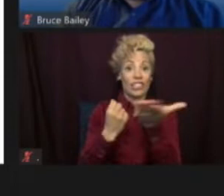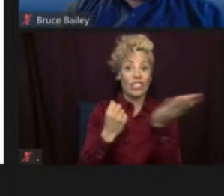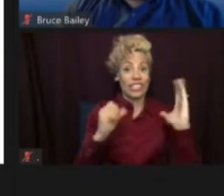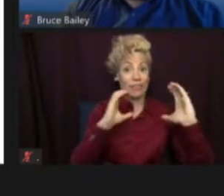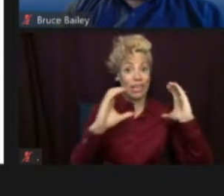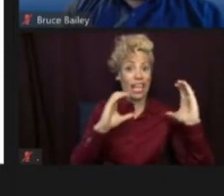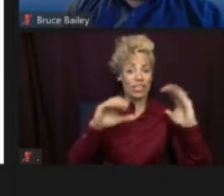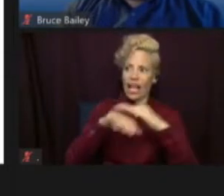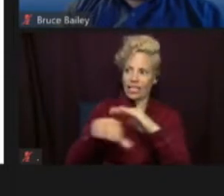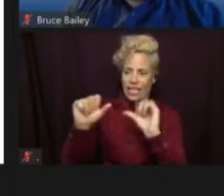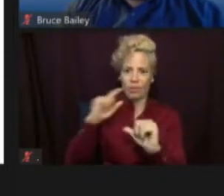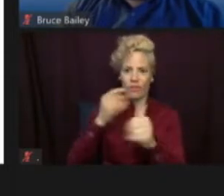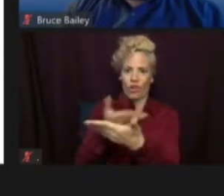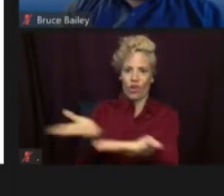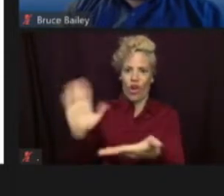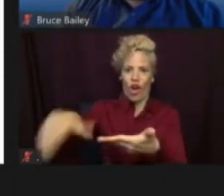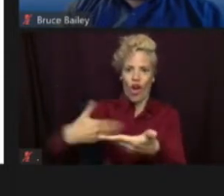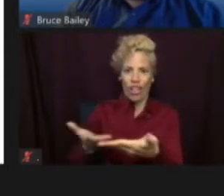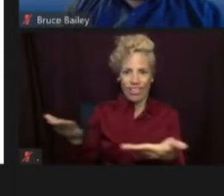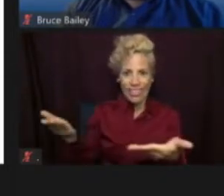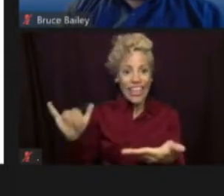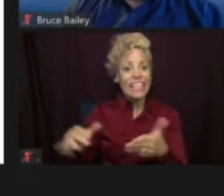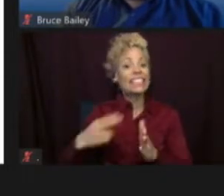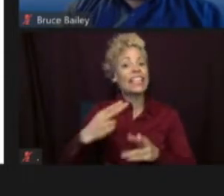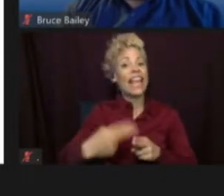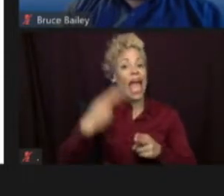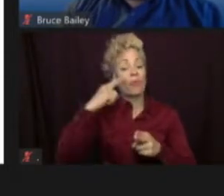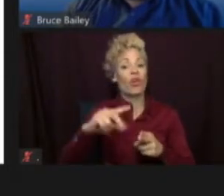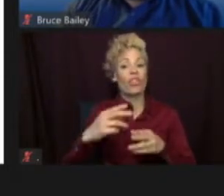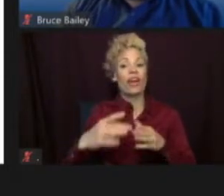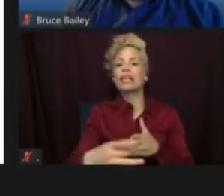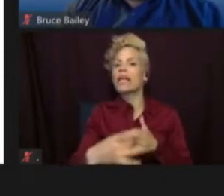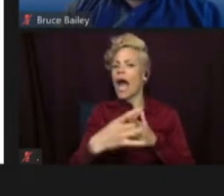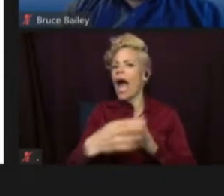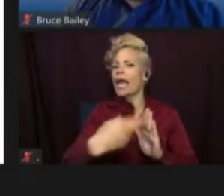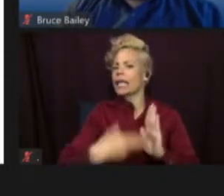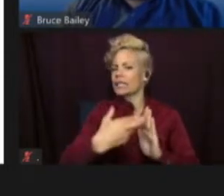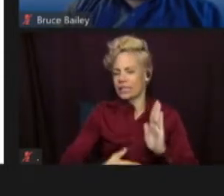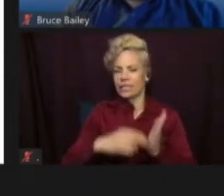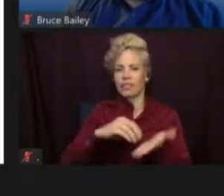That is the name of the guidance document that was prepared, issued and released,